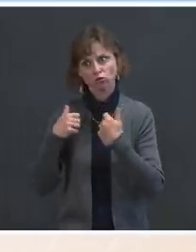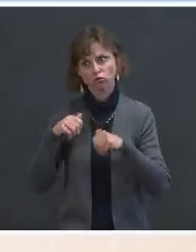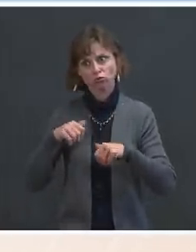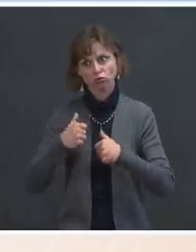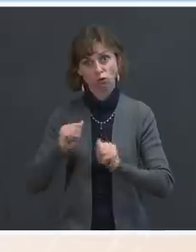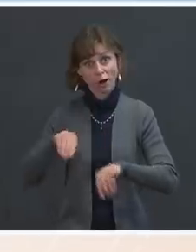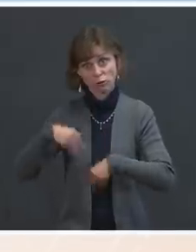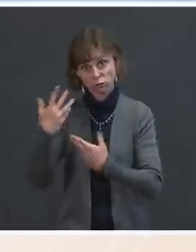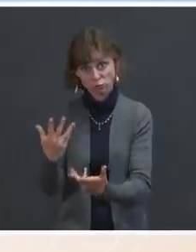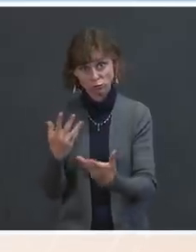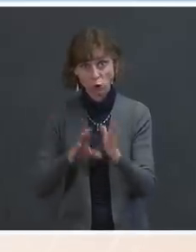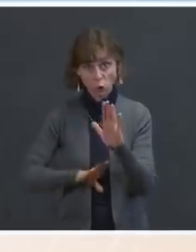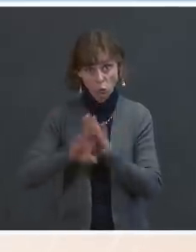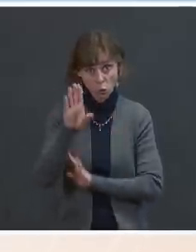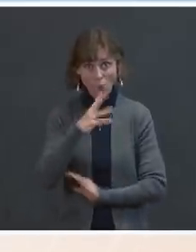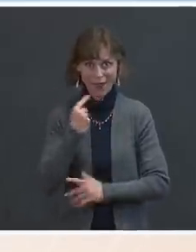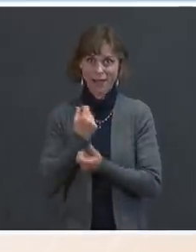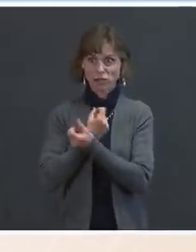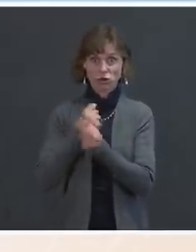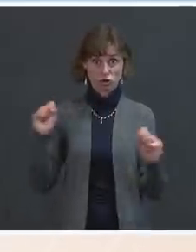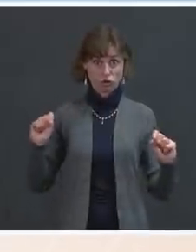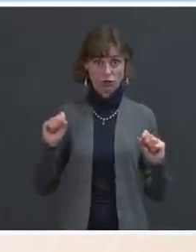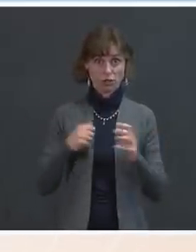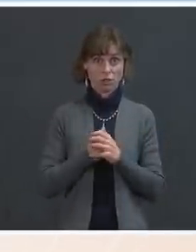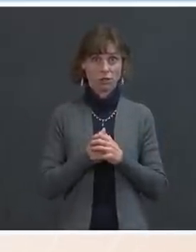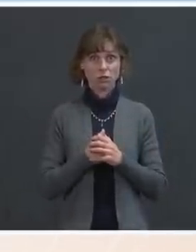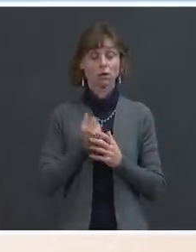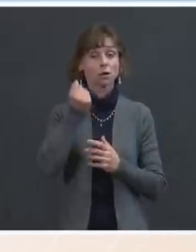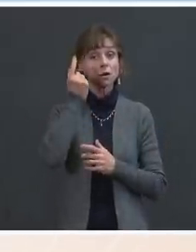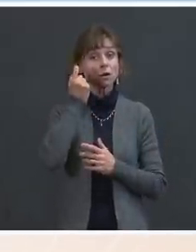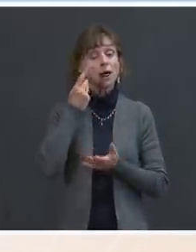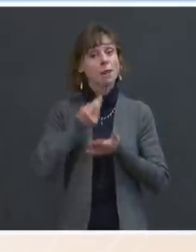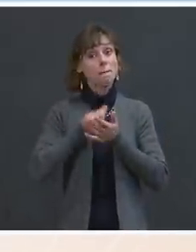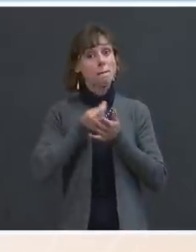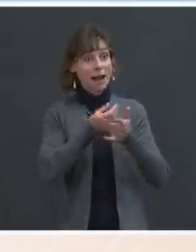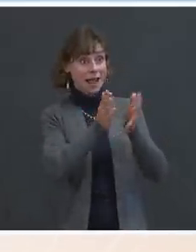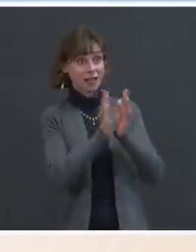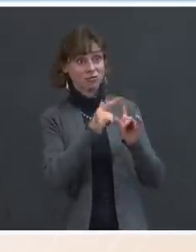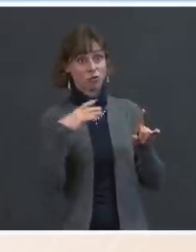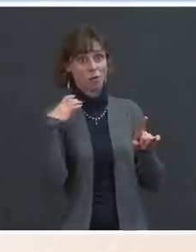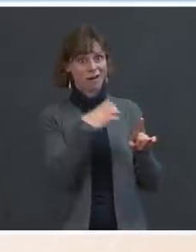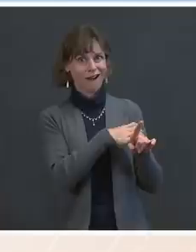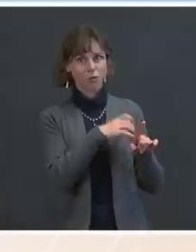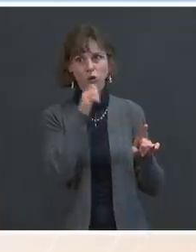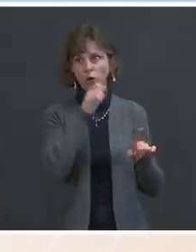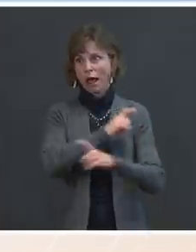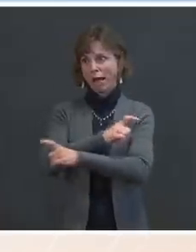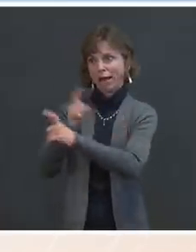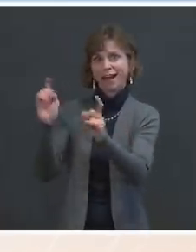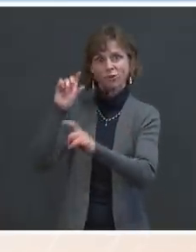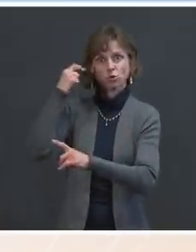But I want to emphasize that the funds we're asking for from Congress don't go to government leaders; they go to communities,